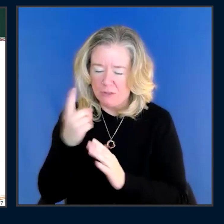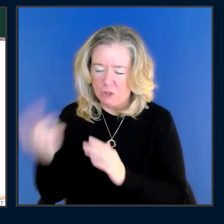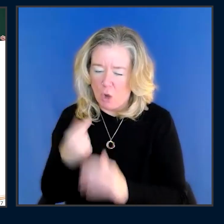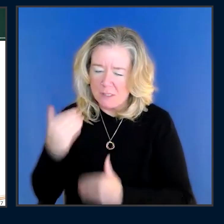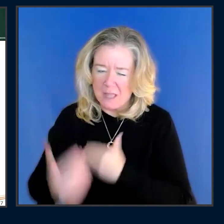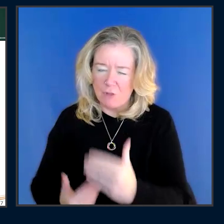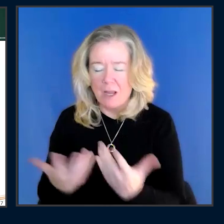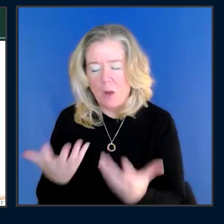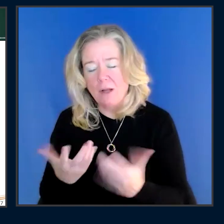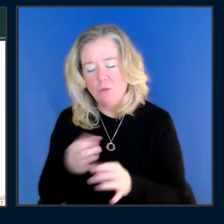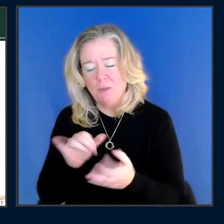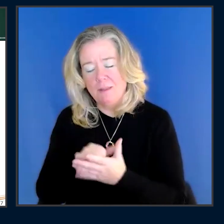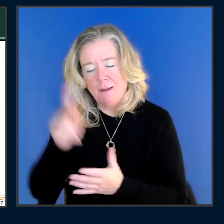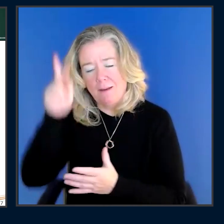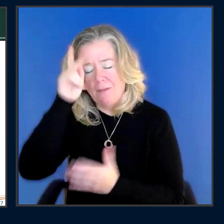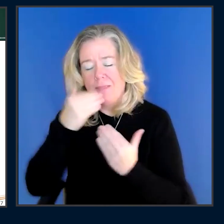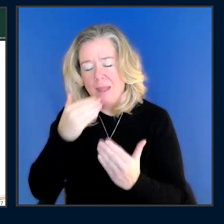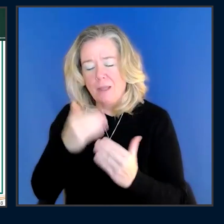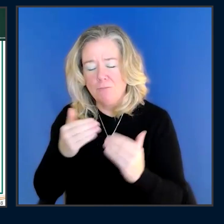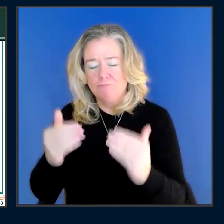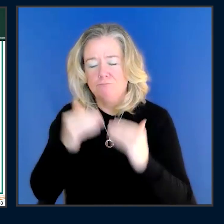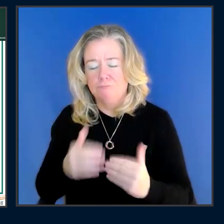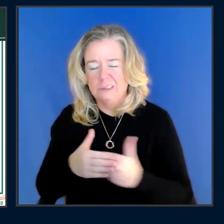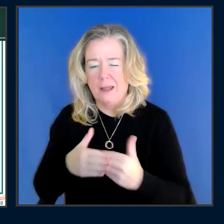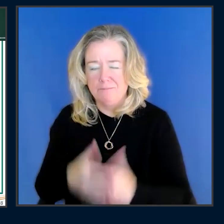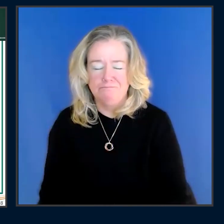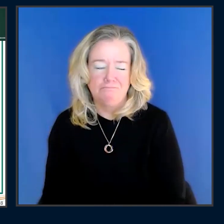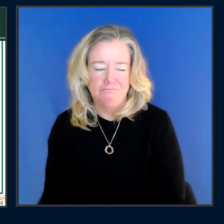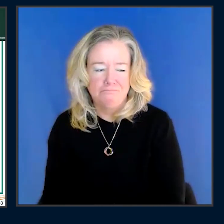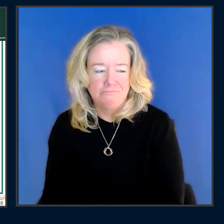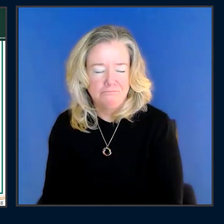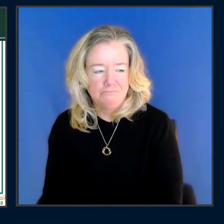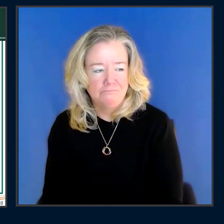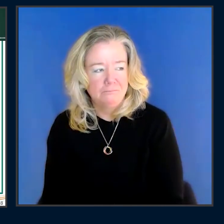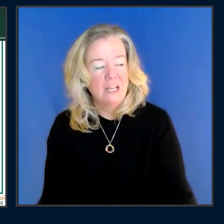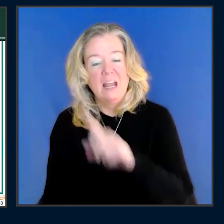All right, Kelly, I just wanted to explain the boxes. You can skip over. This whole report from